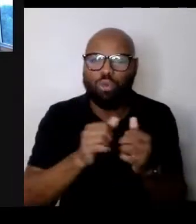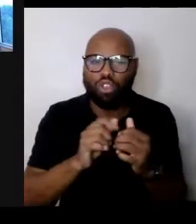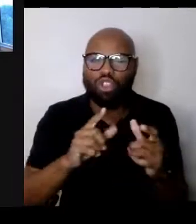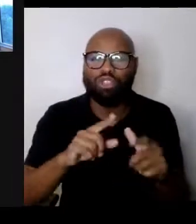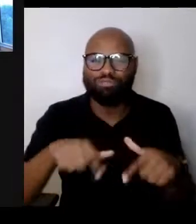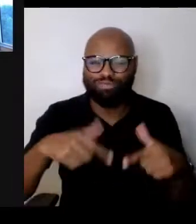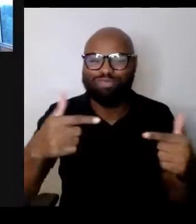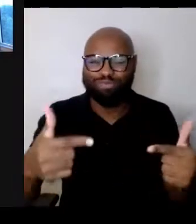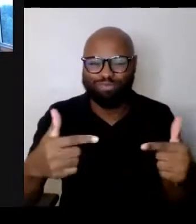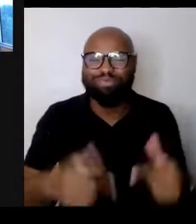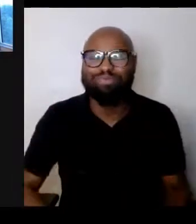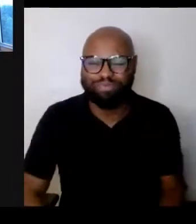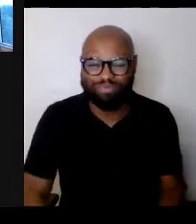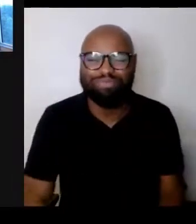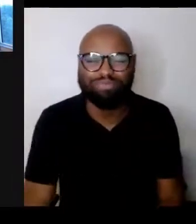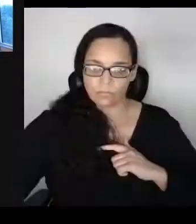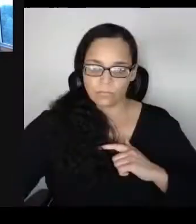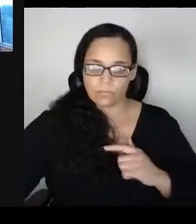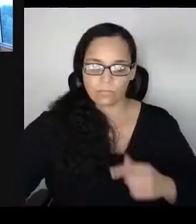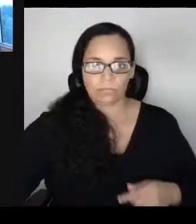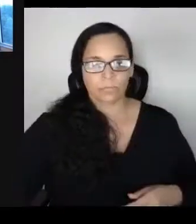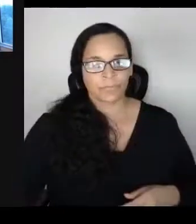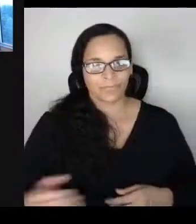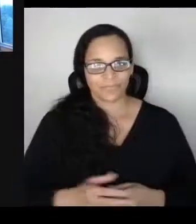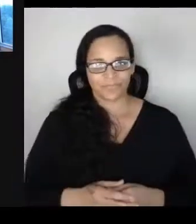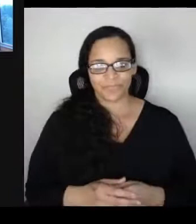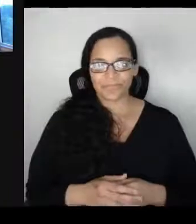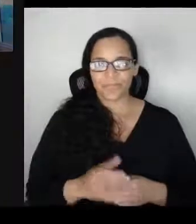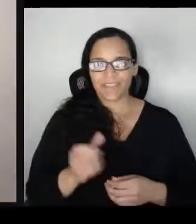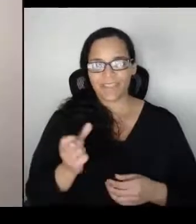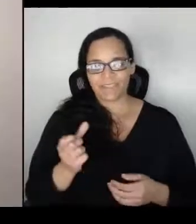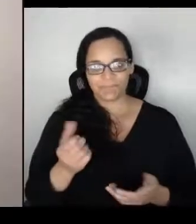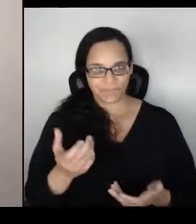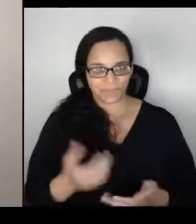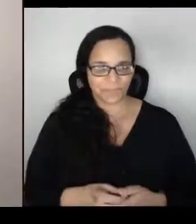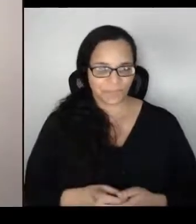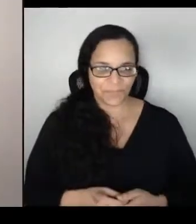Yeah, so the work that I do specifically